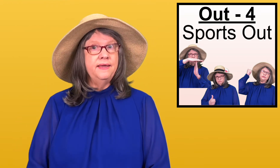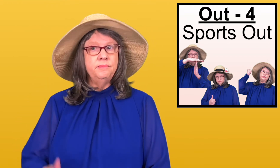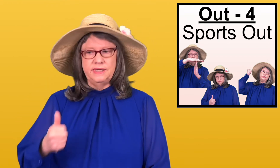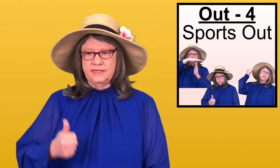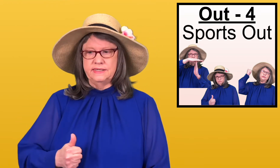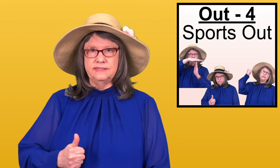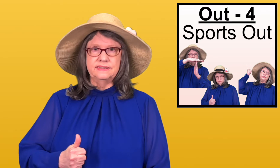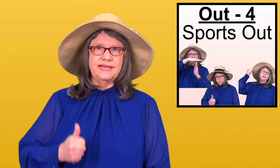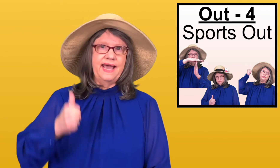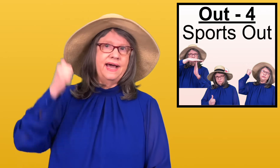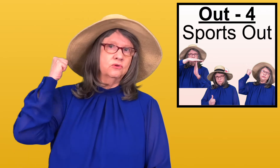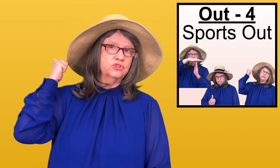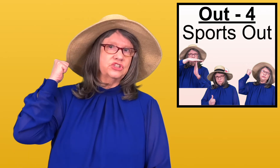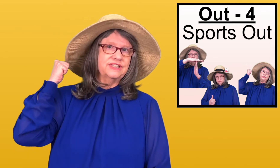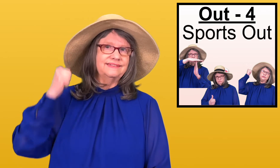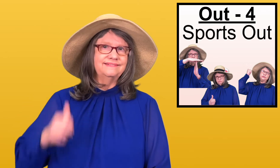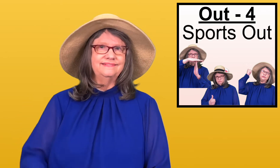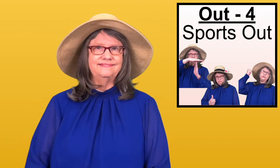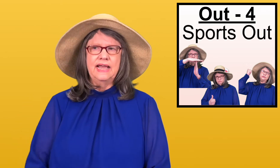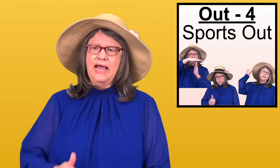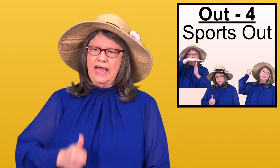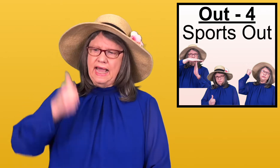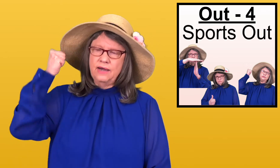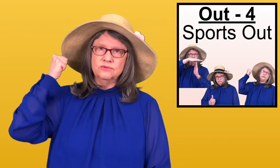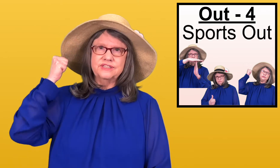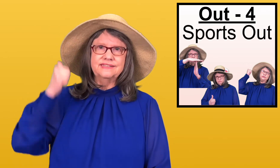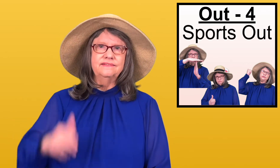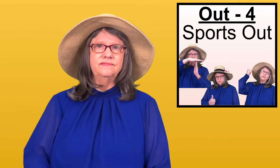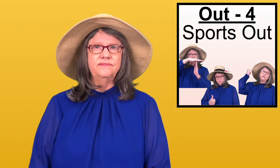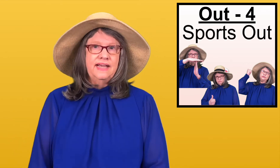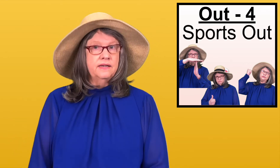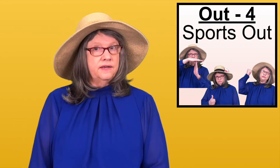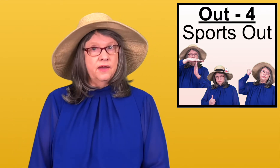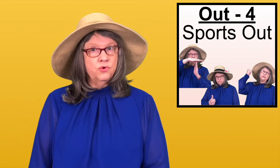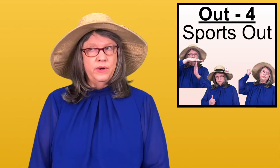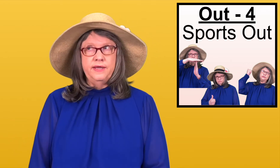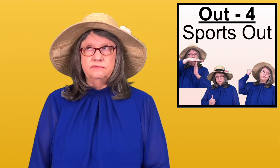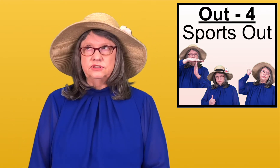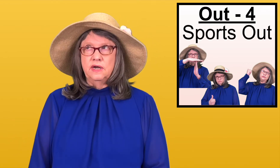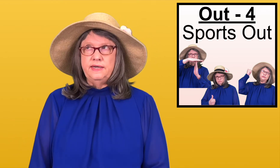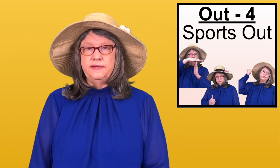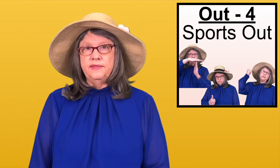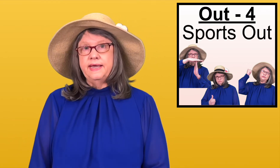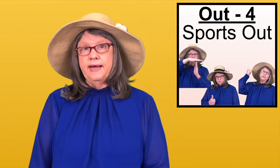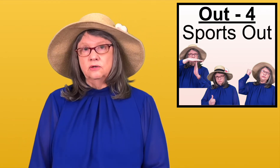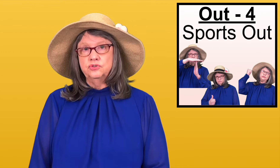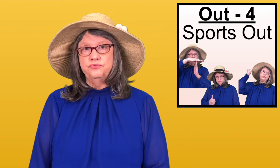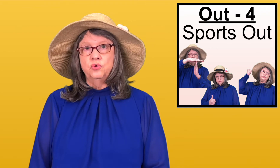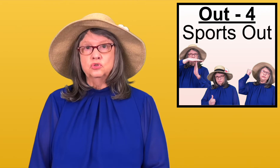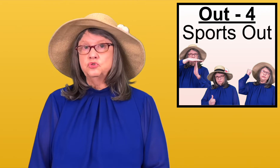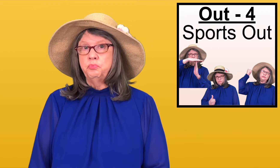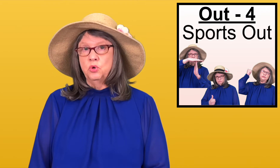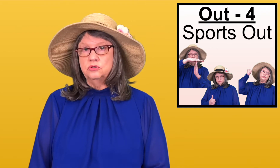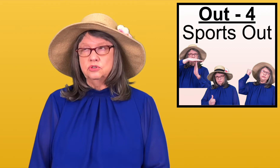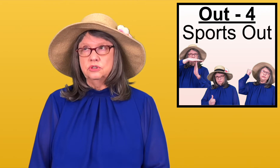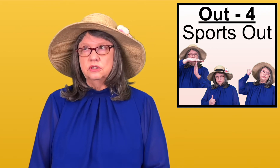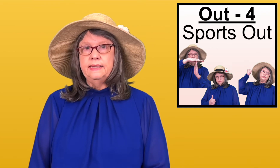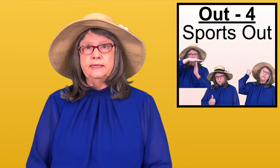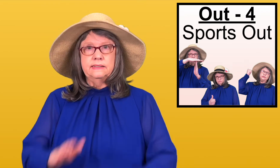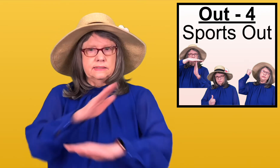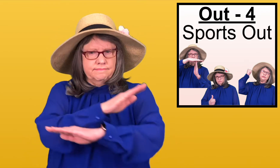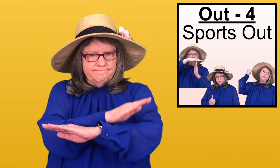is OUT. OUT. And another way of signing the OUT in sports is